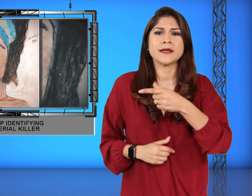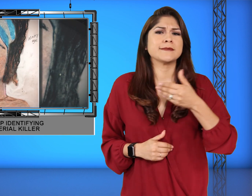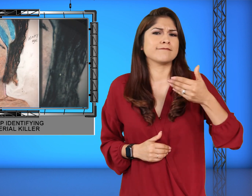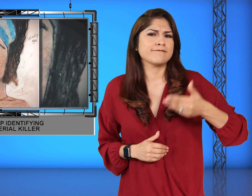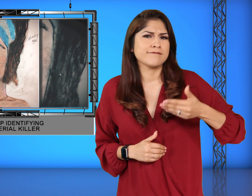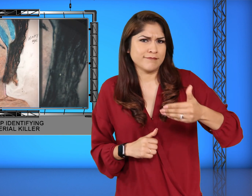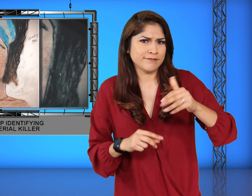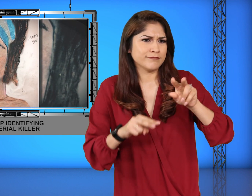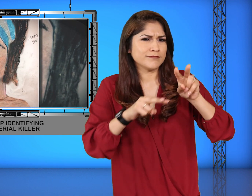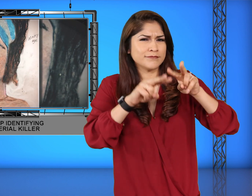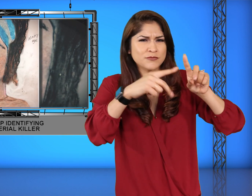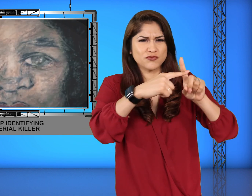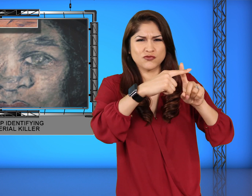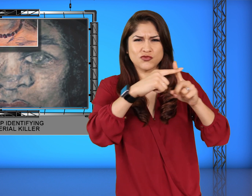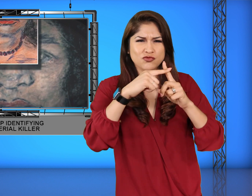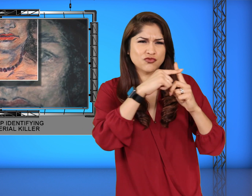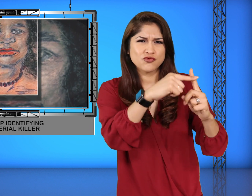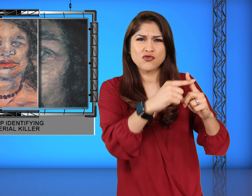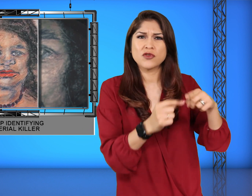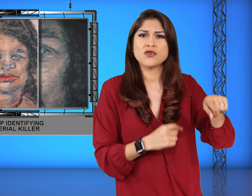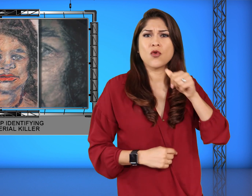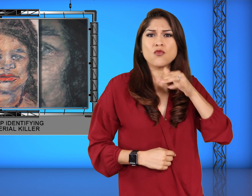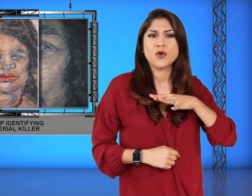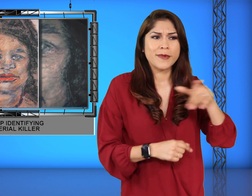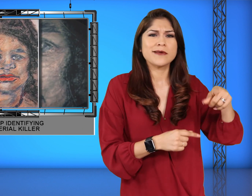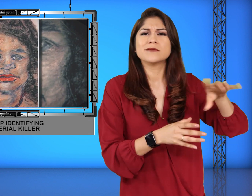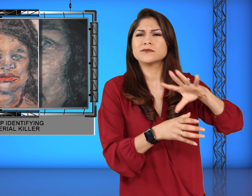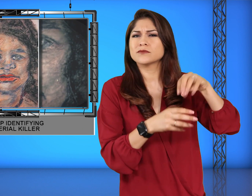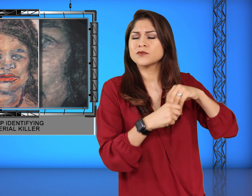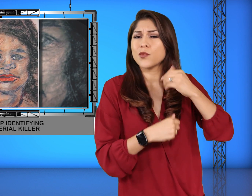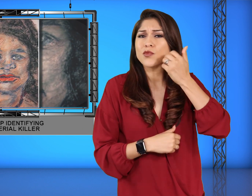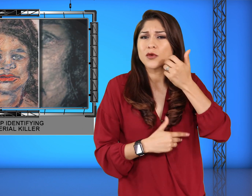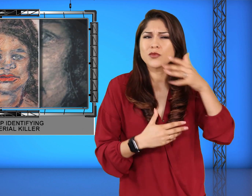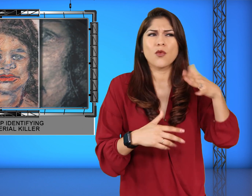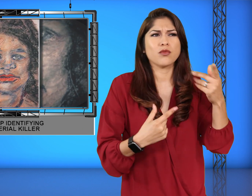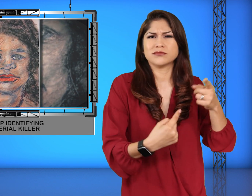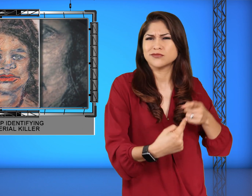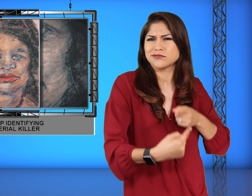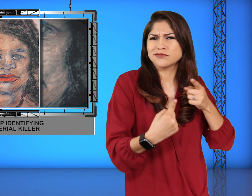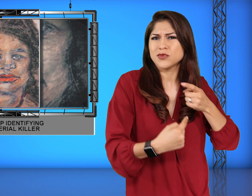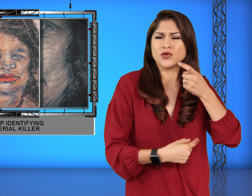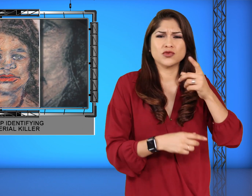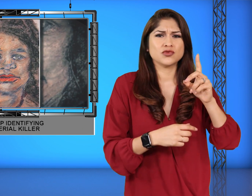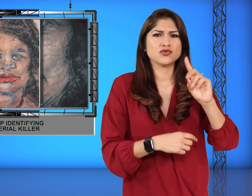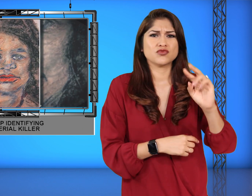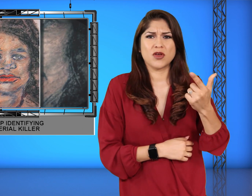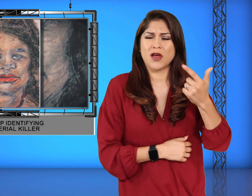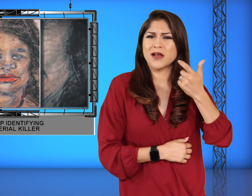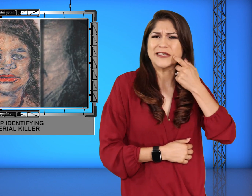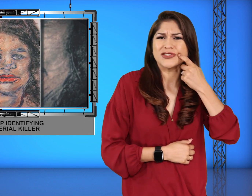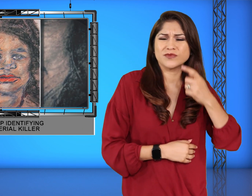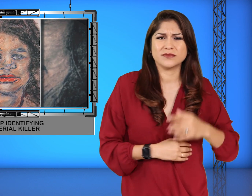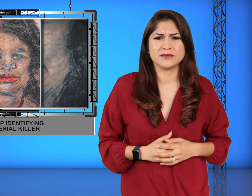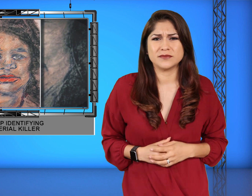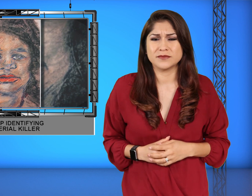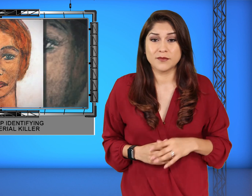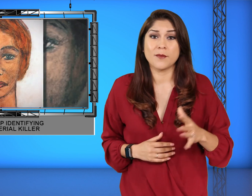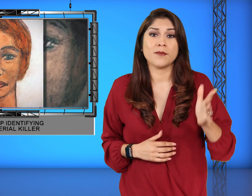Little often targeted women of vulnerable groups, many who were involved in prostitution or suffering from a drug addiction.